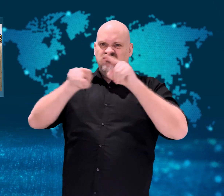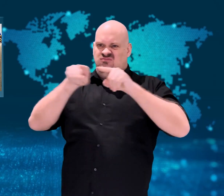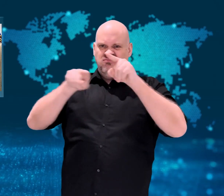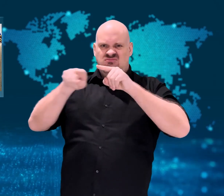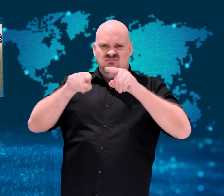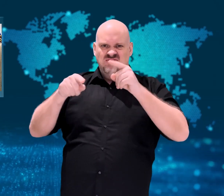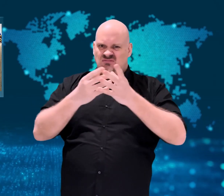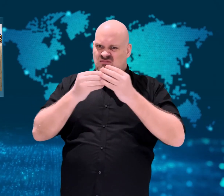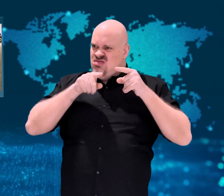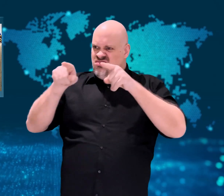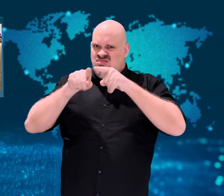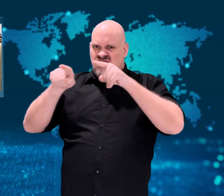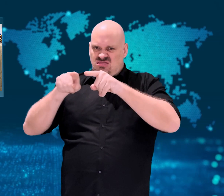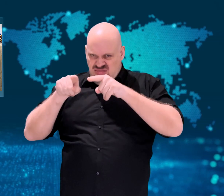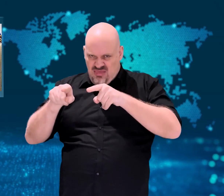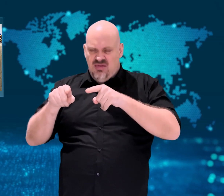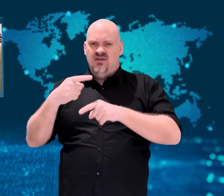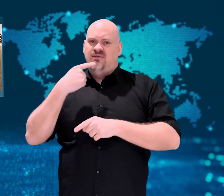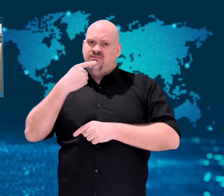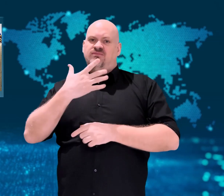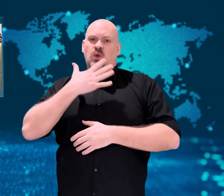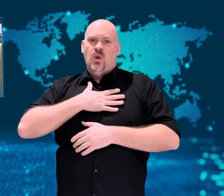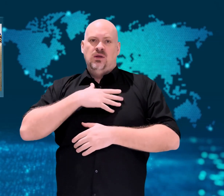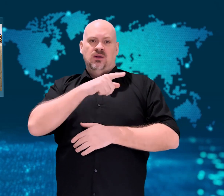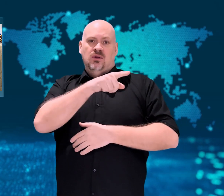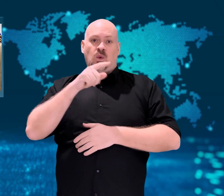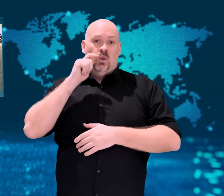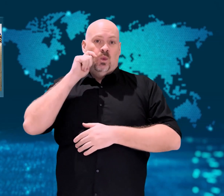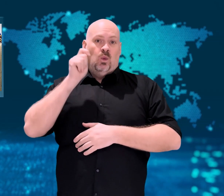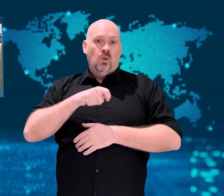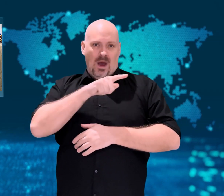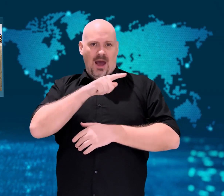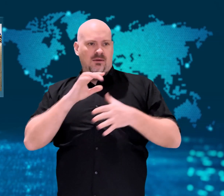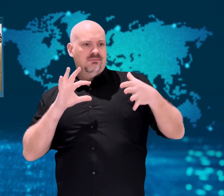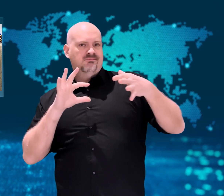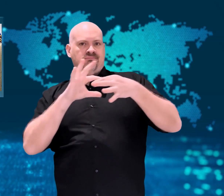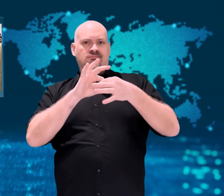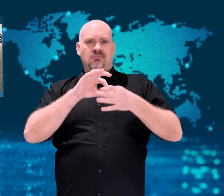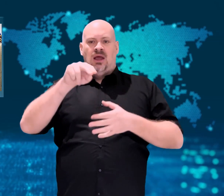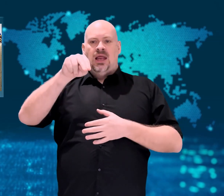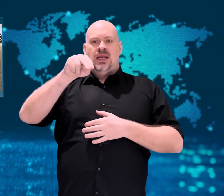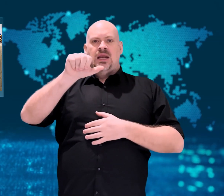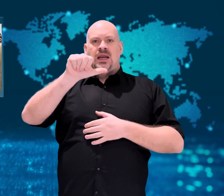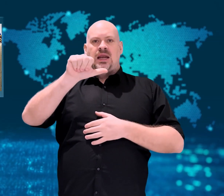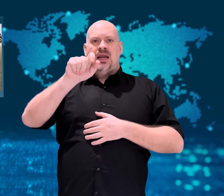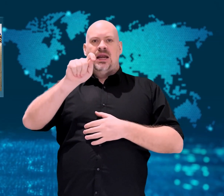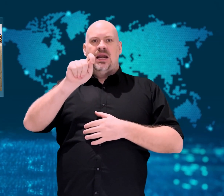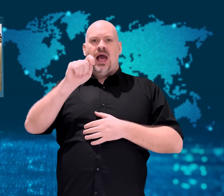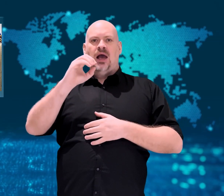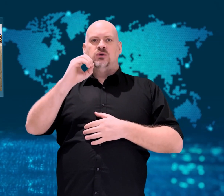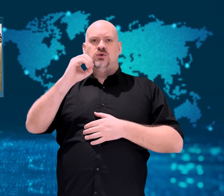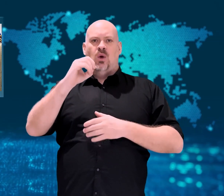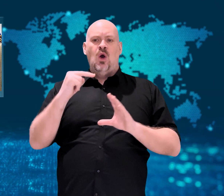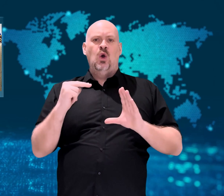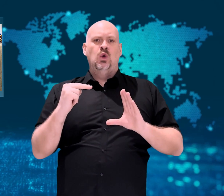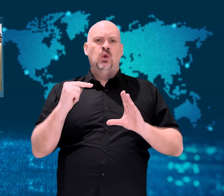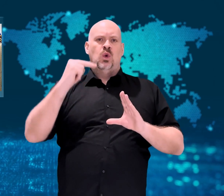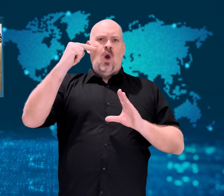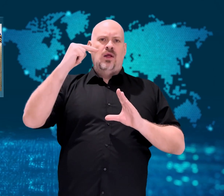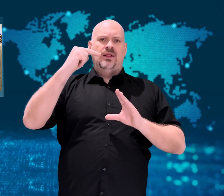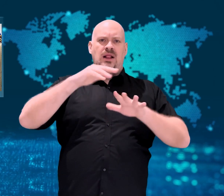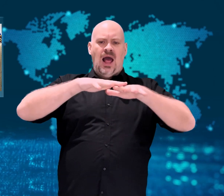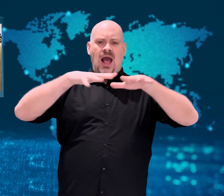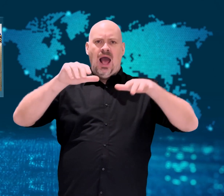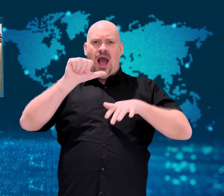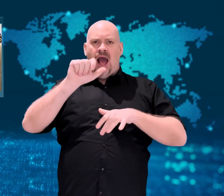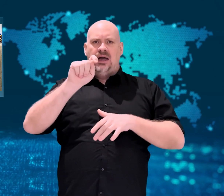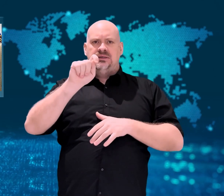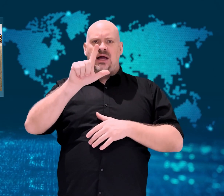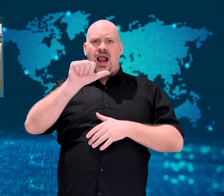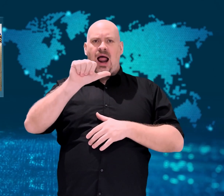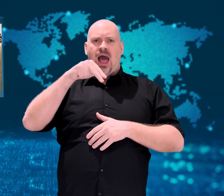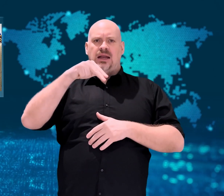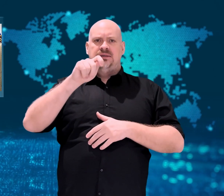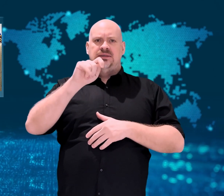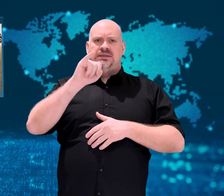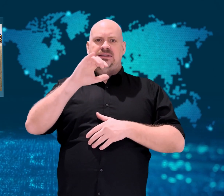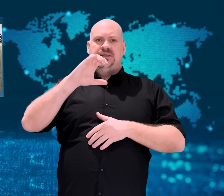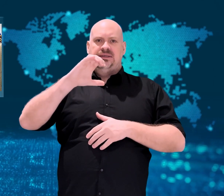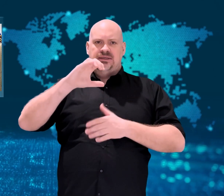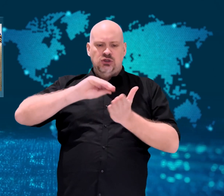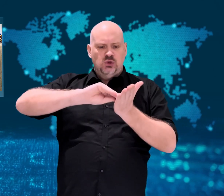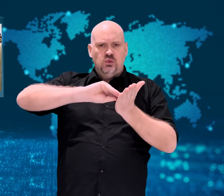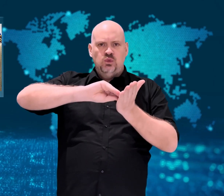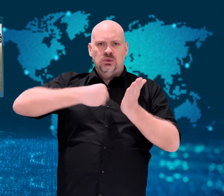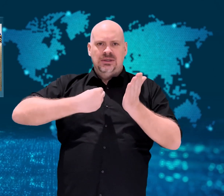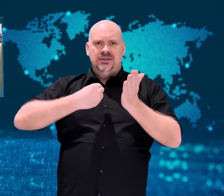Ukraine not be admitted to the North Atlantic Treaty Organization (NATO).